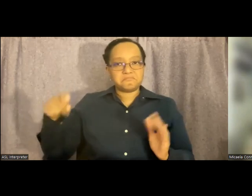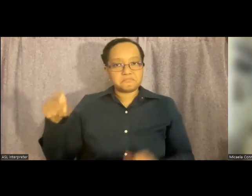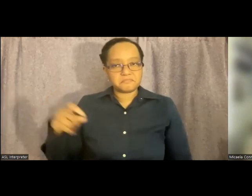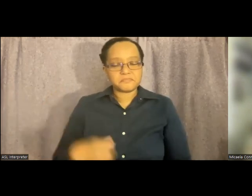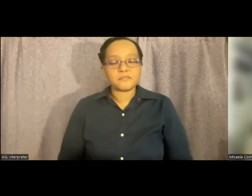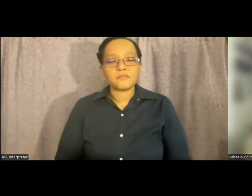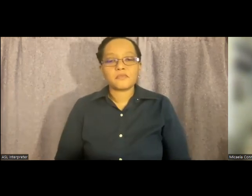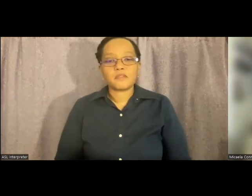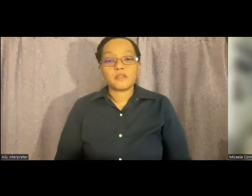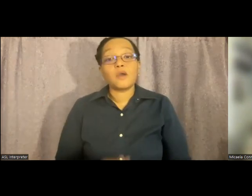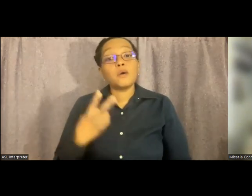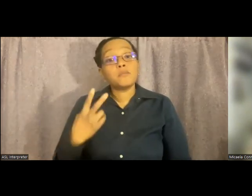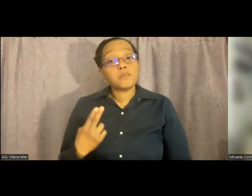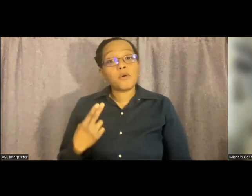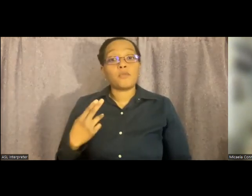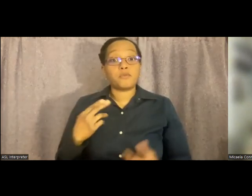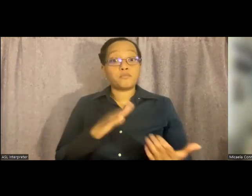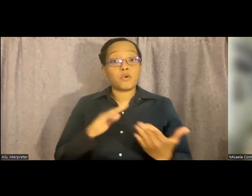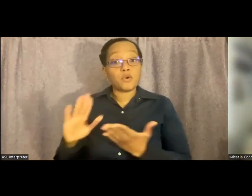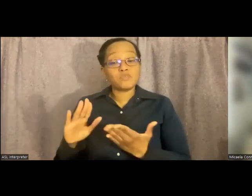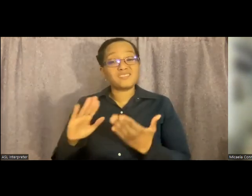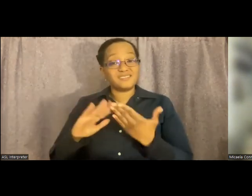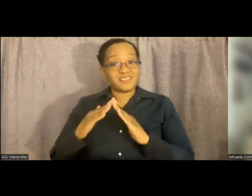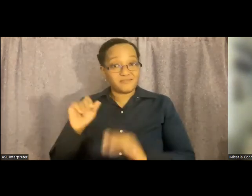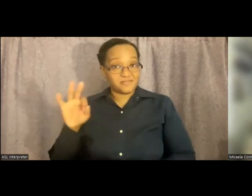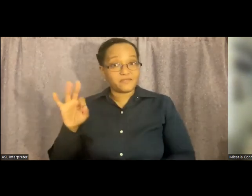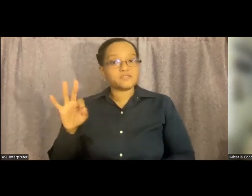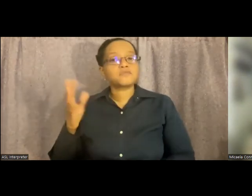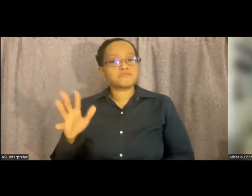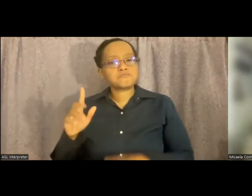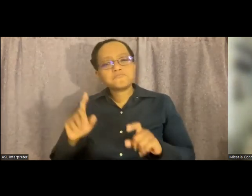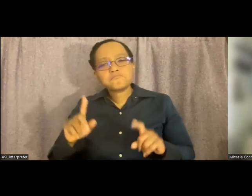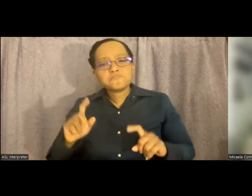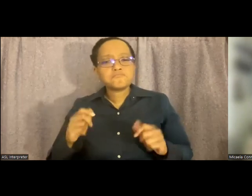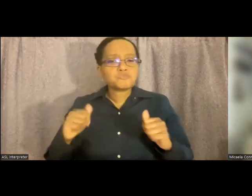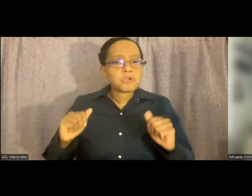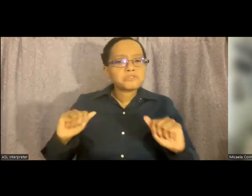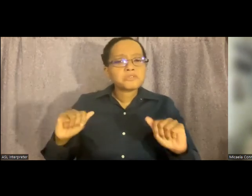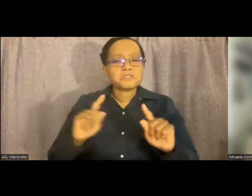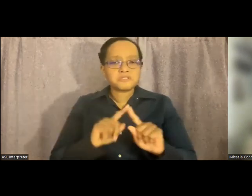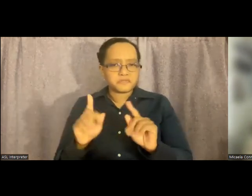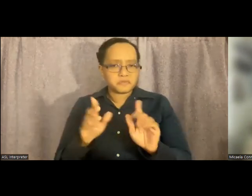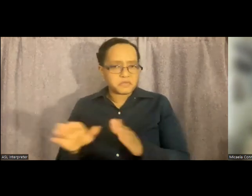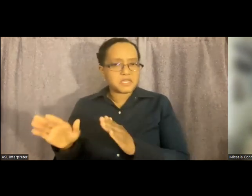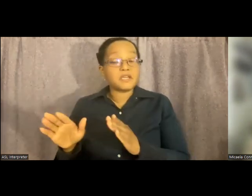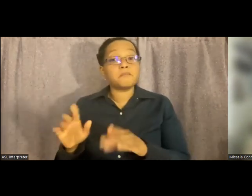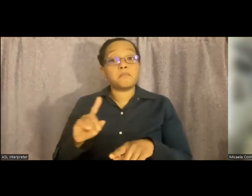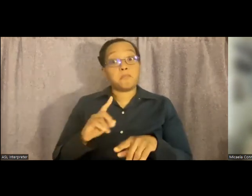Both are things that the city of symphysis go is exploring the different levels . If